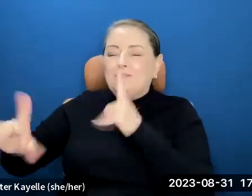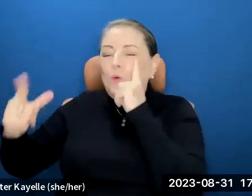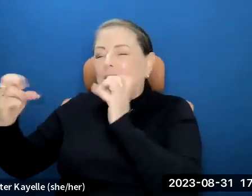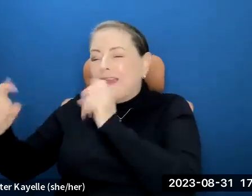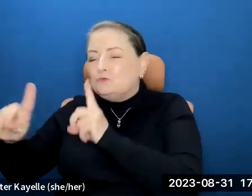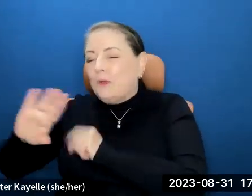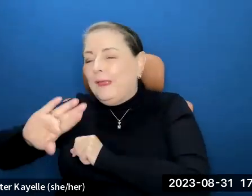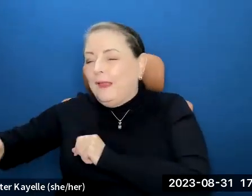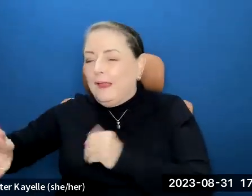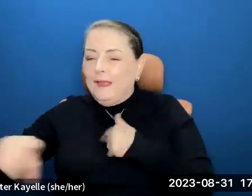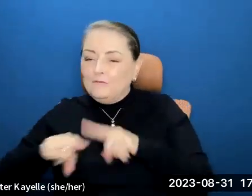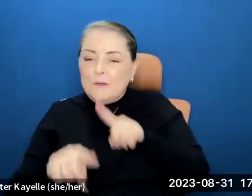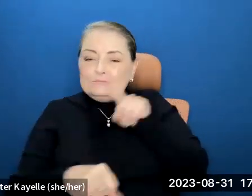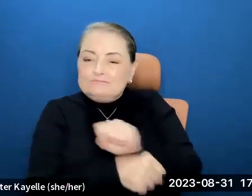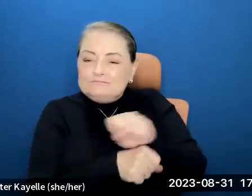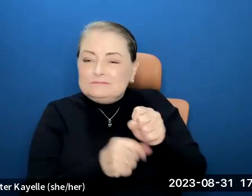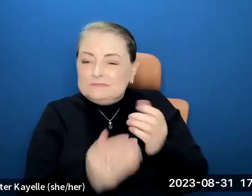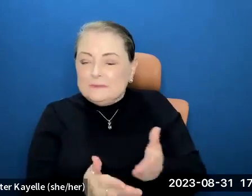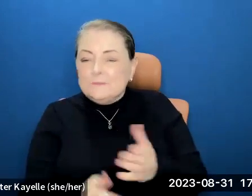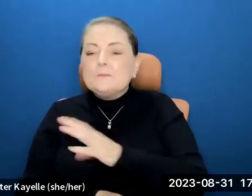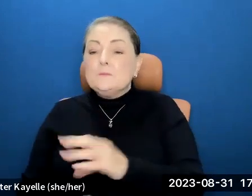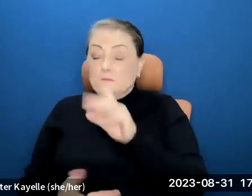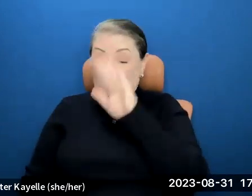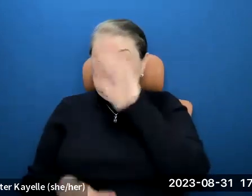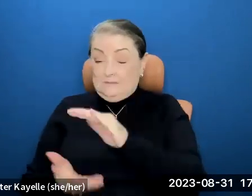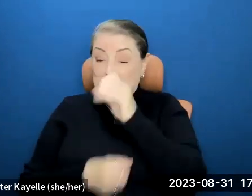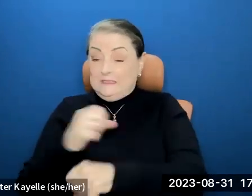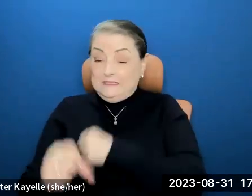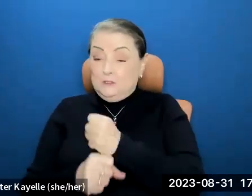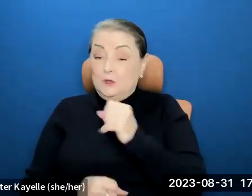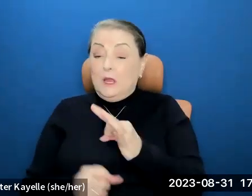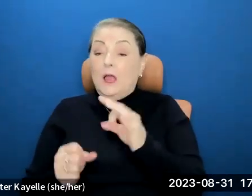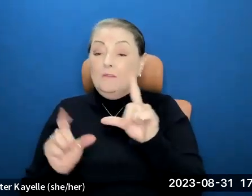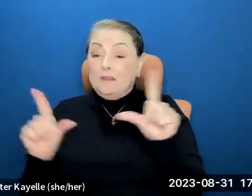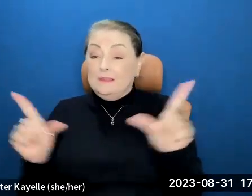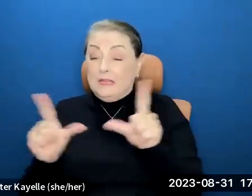we are also considering lowering the years of licensure requirement for licensure by endorsement